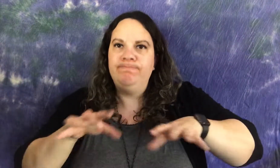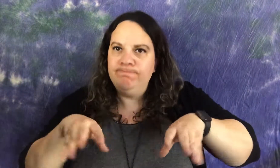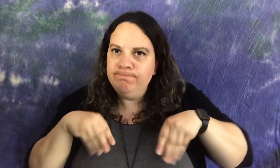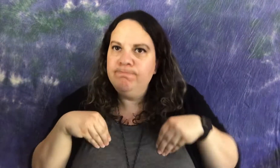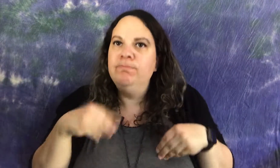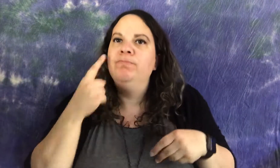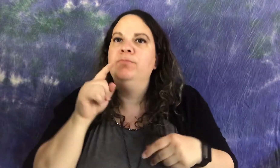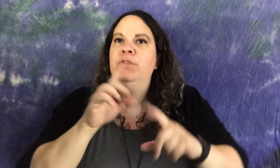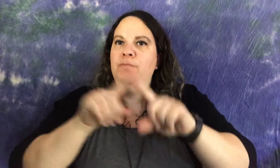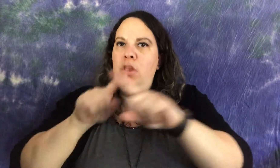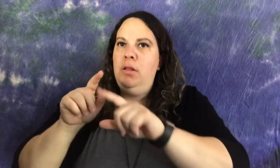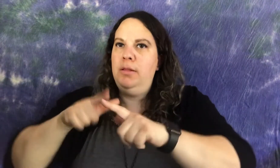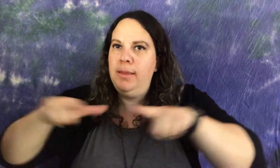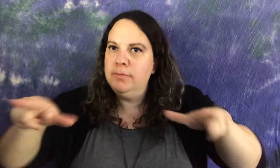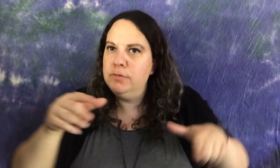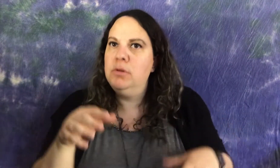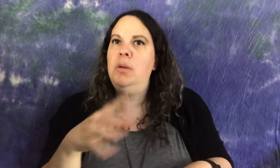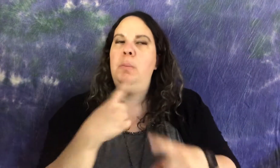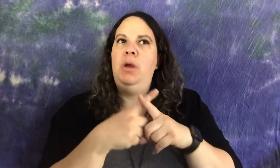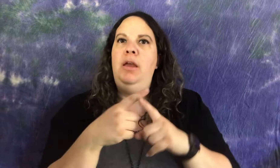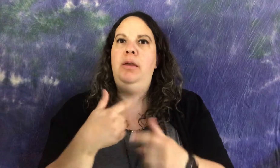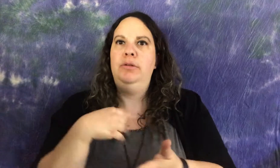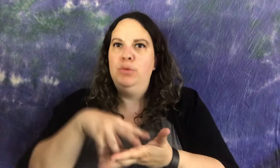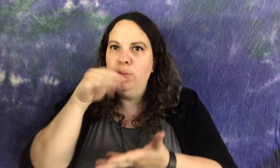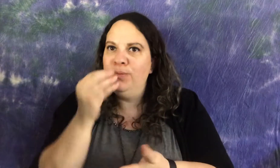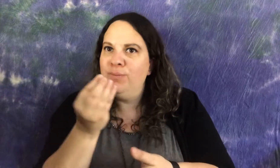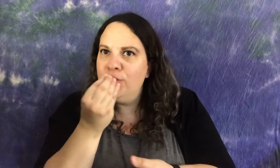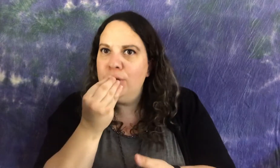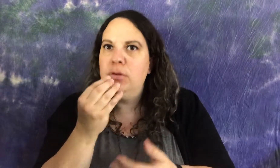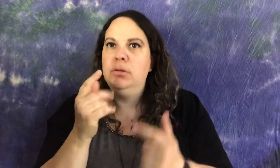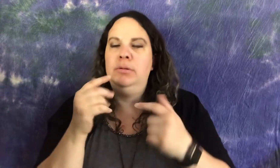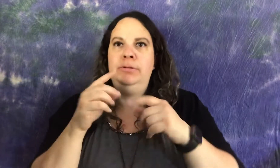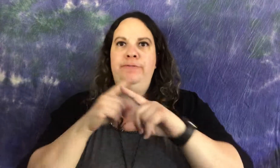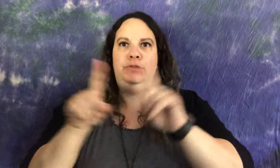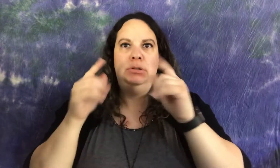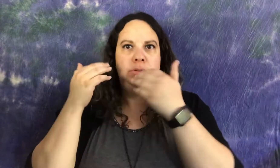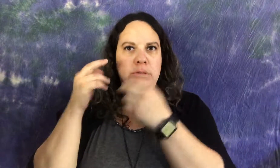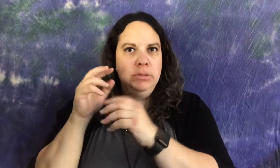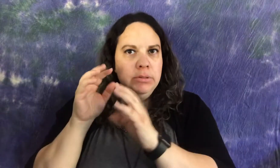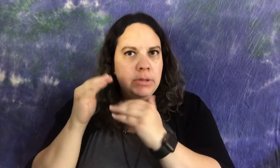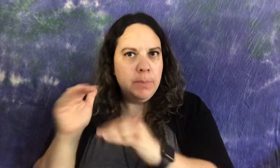different languages. I learned about different foods and my limitations.